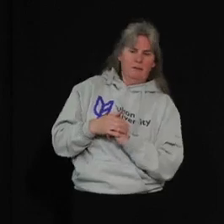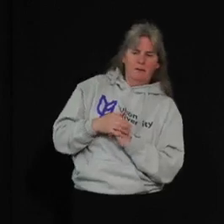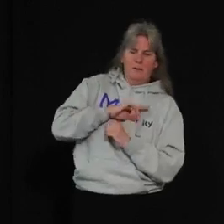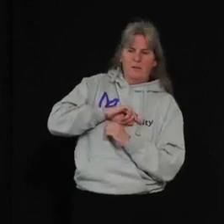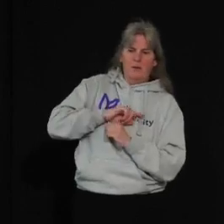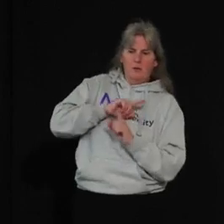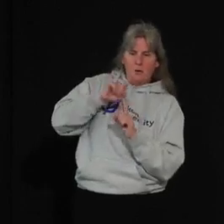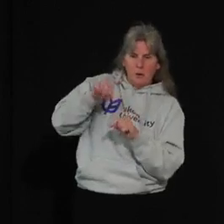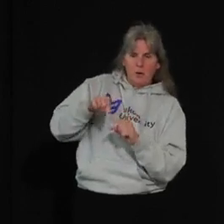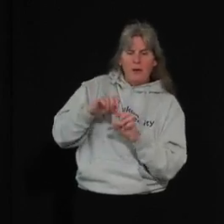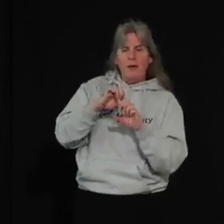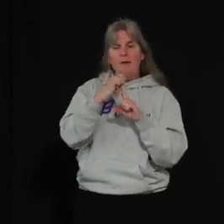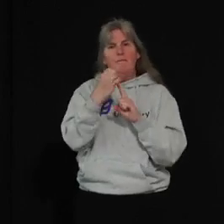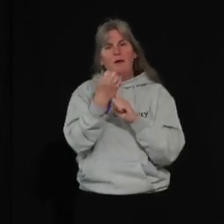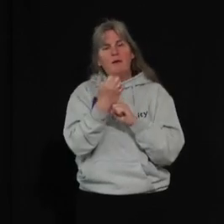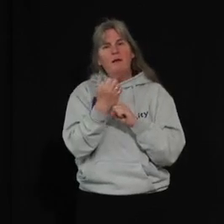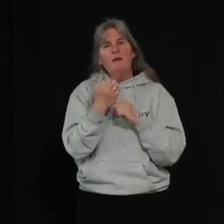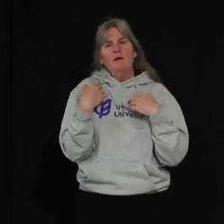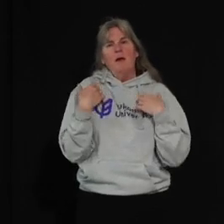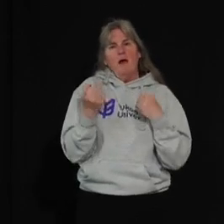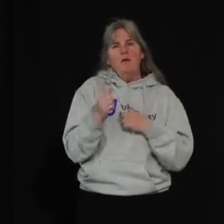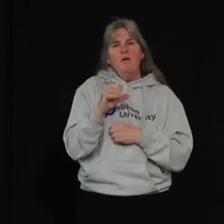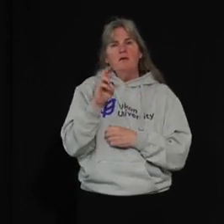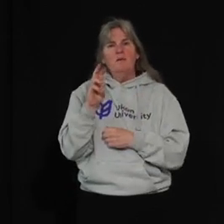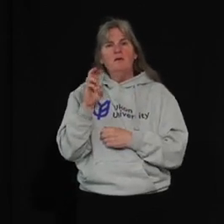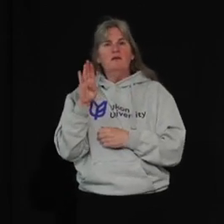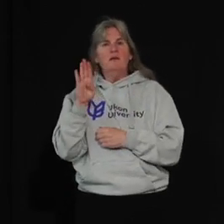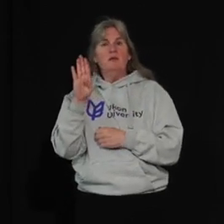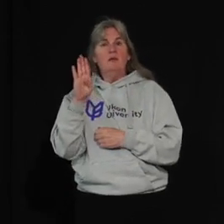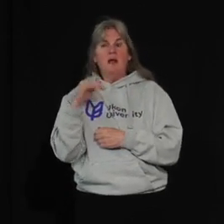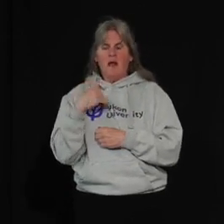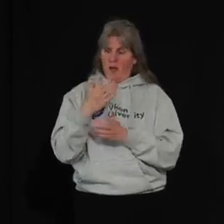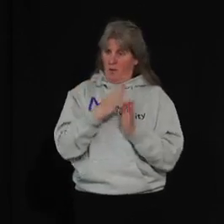an inspection occur from either environmental health or WCB,